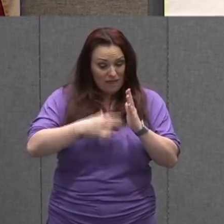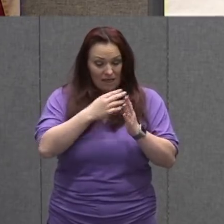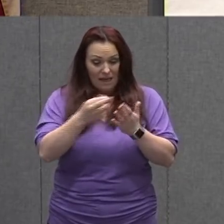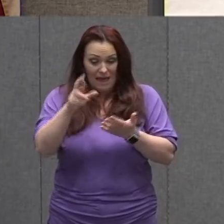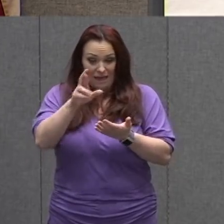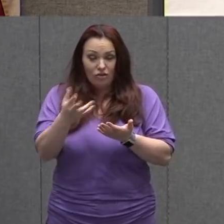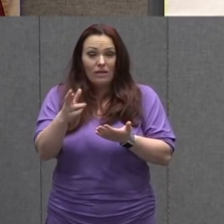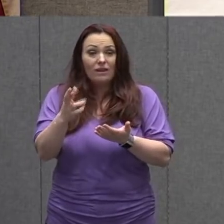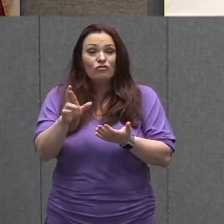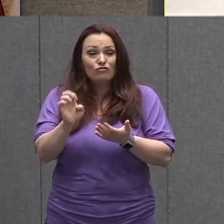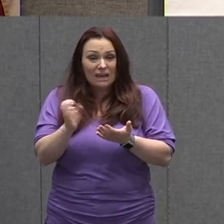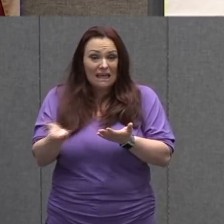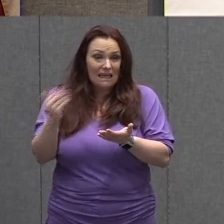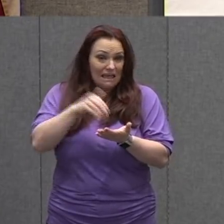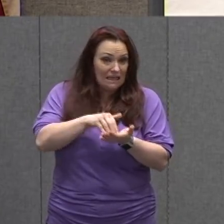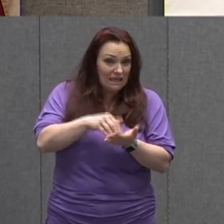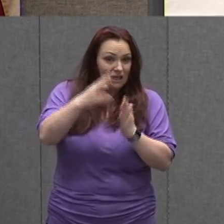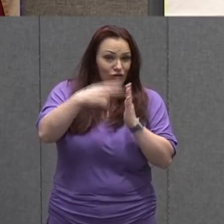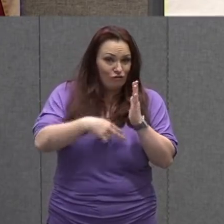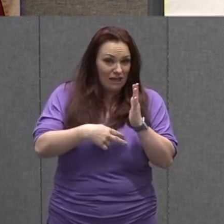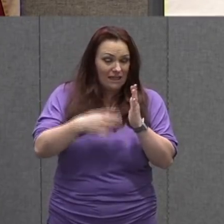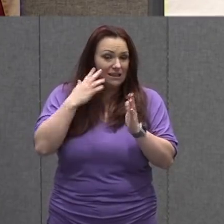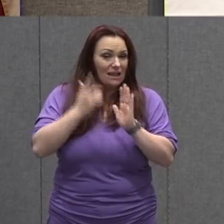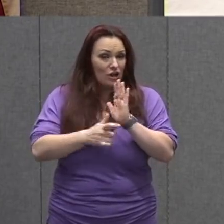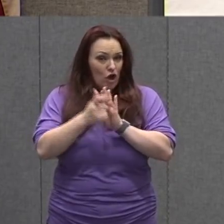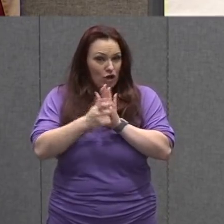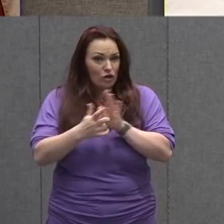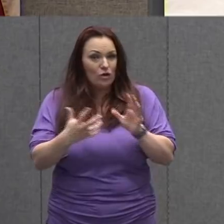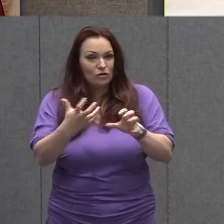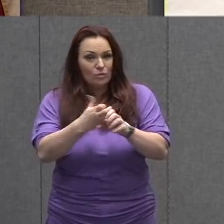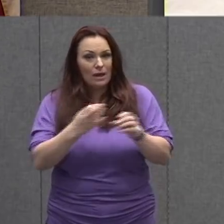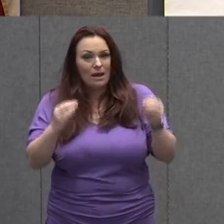So that was really wonderful. So today we are going to go a little bit deeper